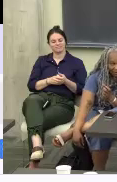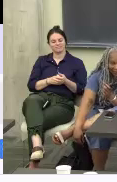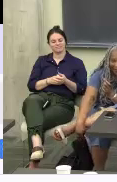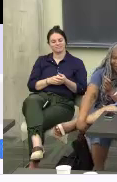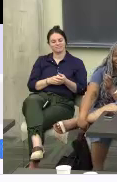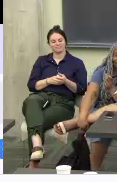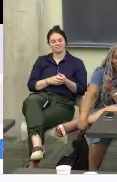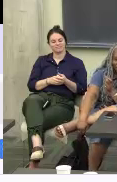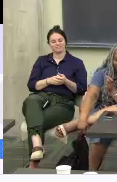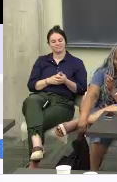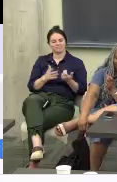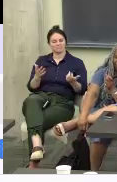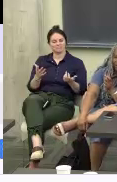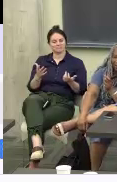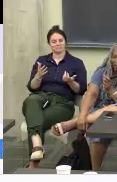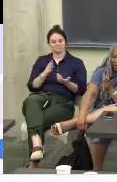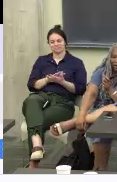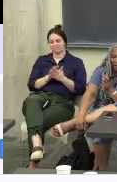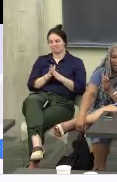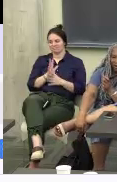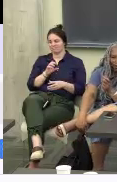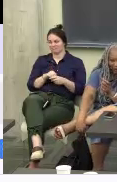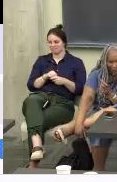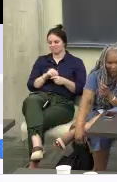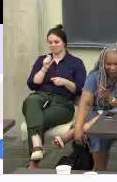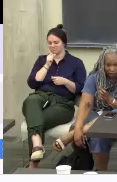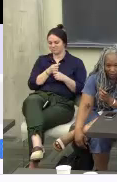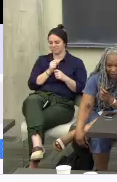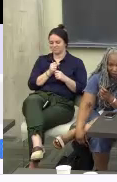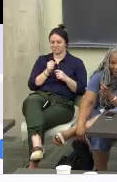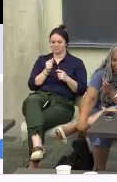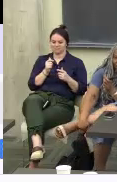you necessarily new to the field and being You know all doesn't necessarily make you an